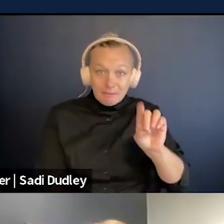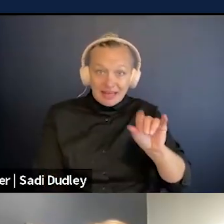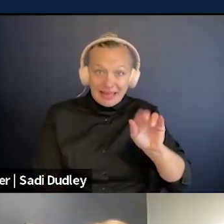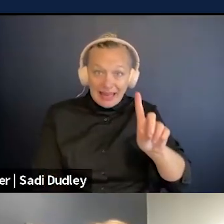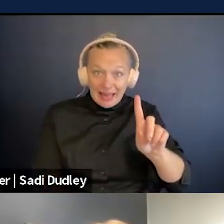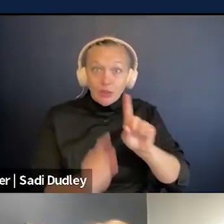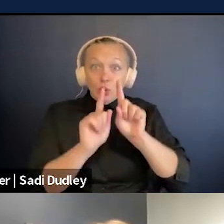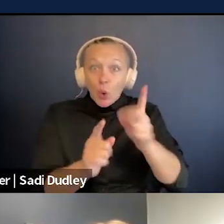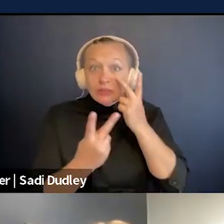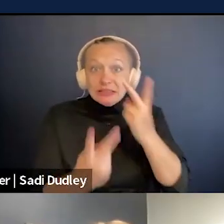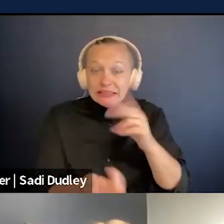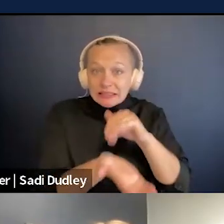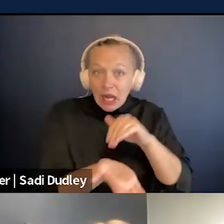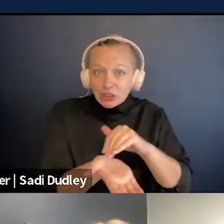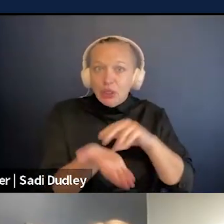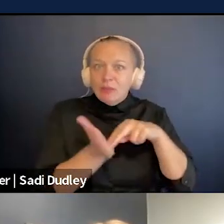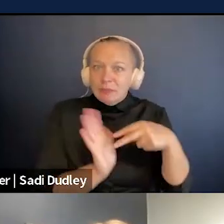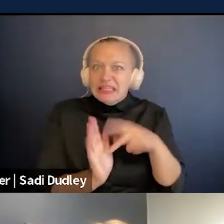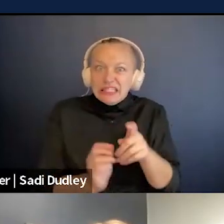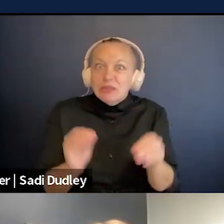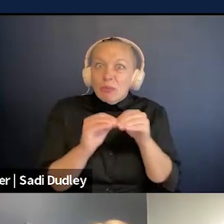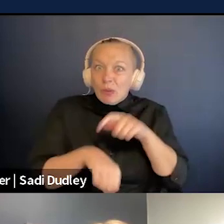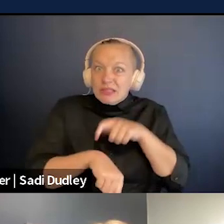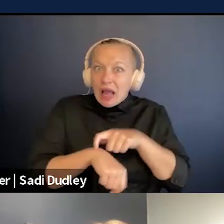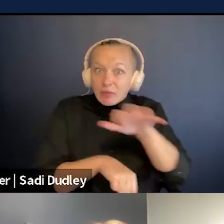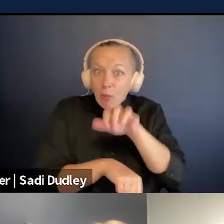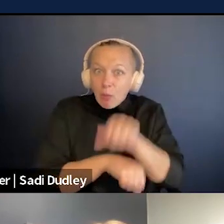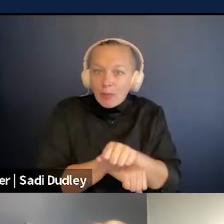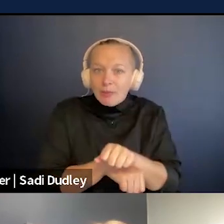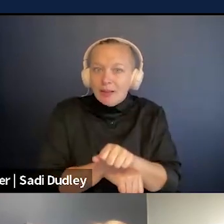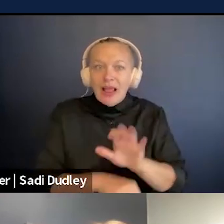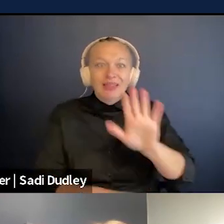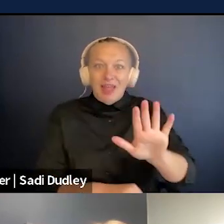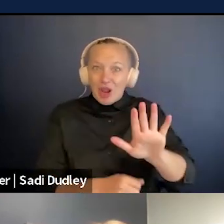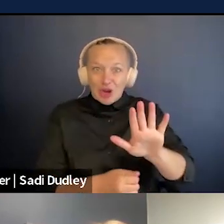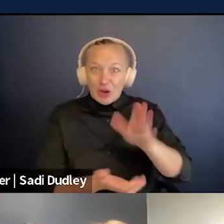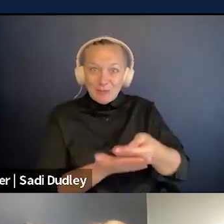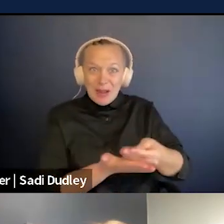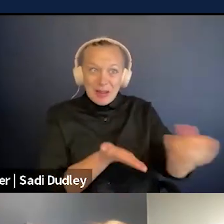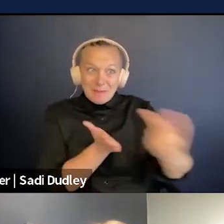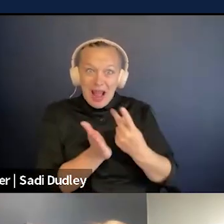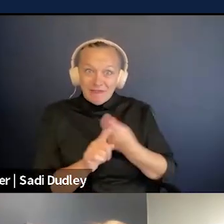that rate and reimbursement's gonna be lower. So, you don't want to spend a whole lot of time with a person.